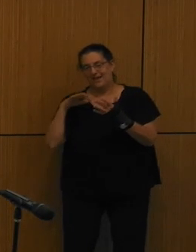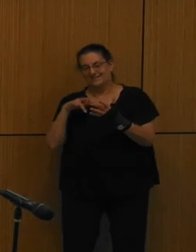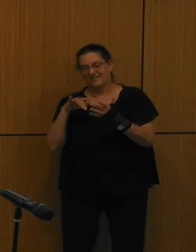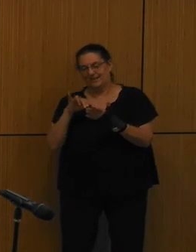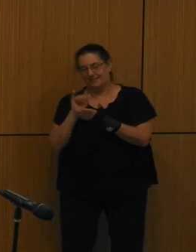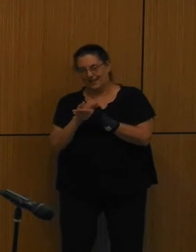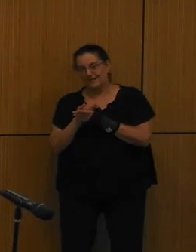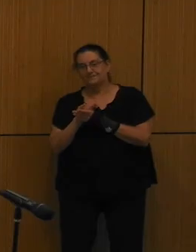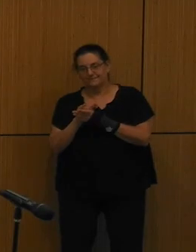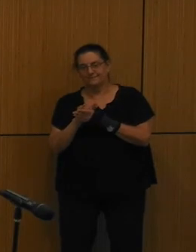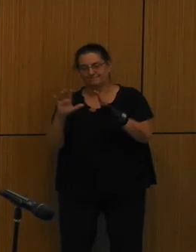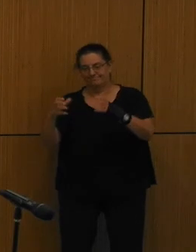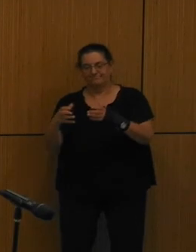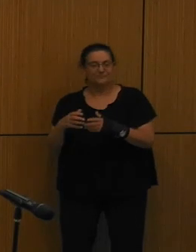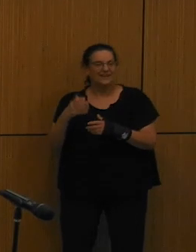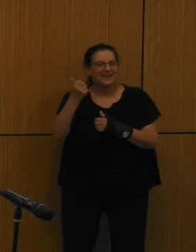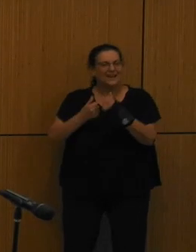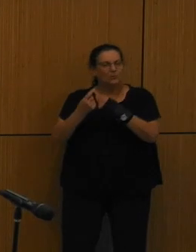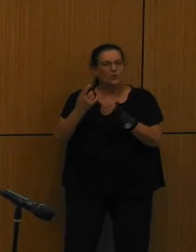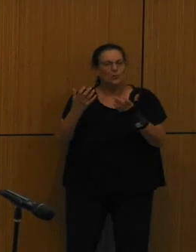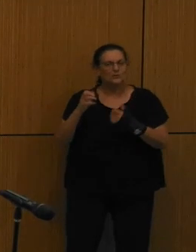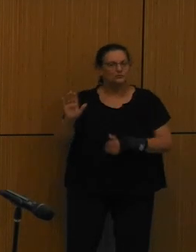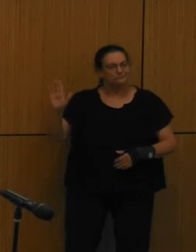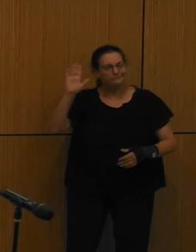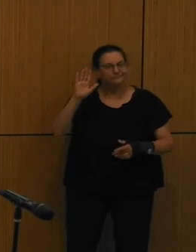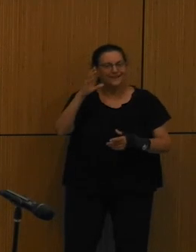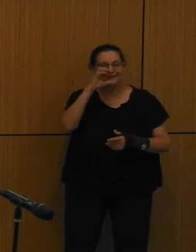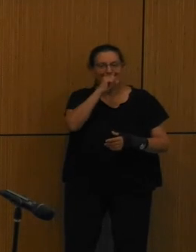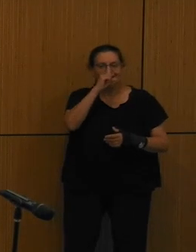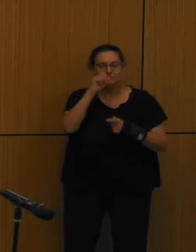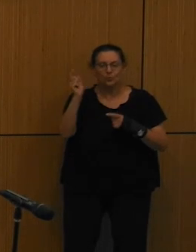And does anybody want to hazard a guess as to where you find meteorites?